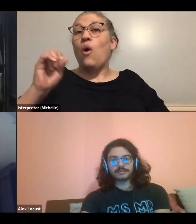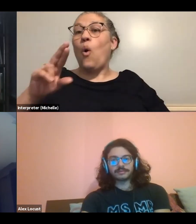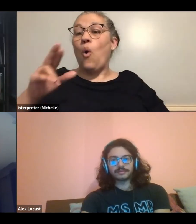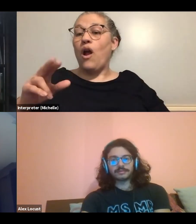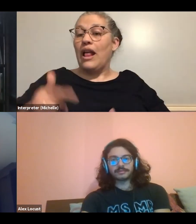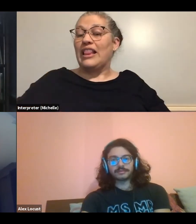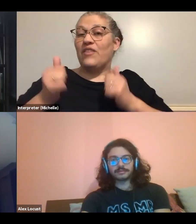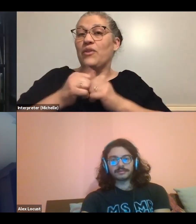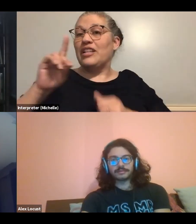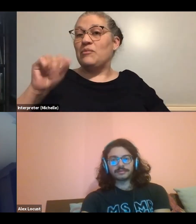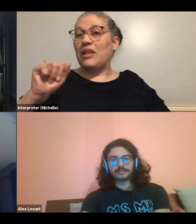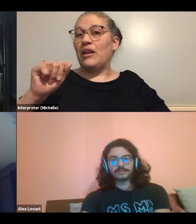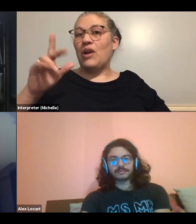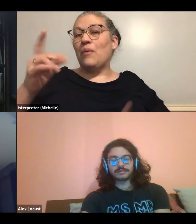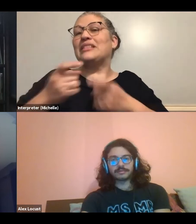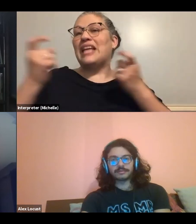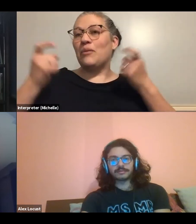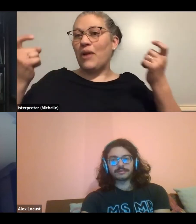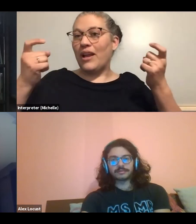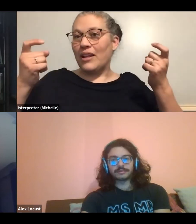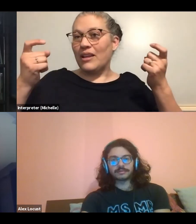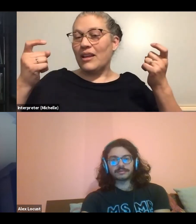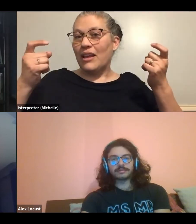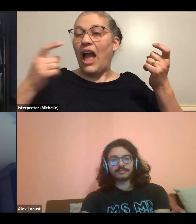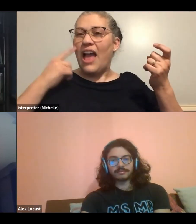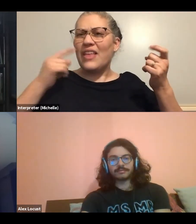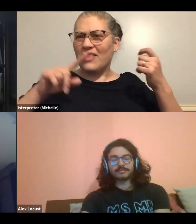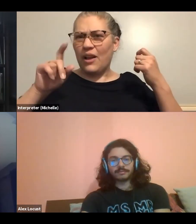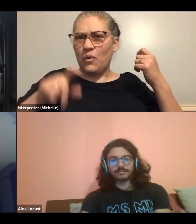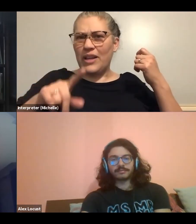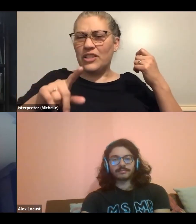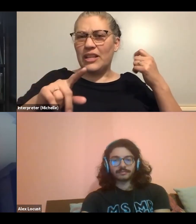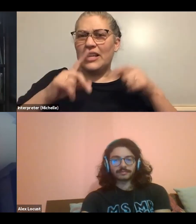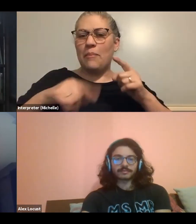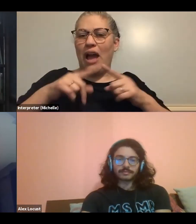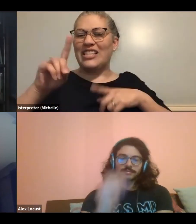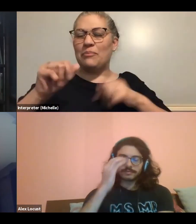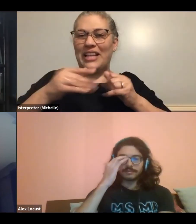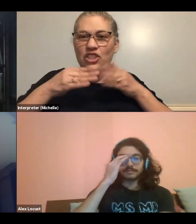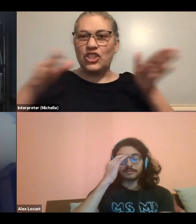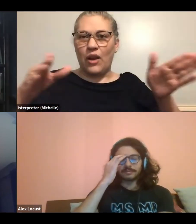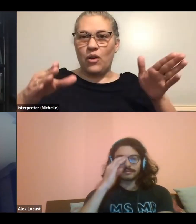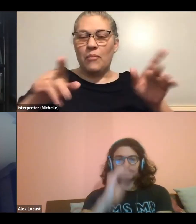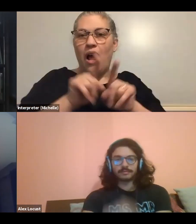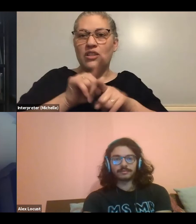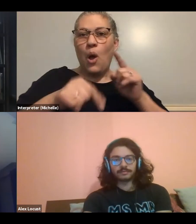Alex Locust: I can. Alex Locust: start. Alex Locust: For me, I I was born as an amputee.